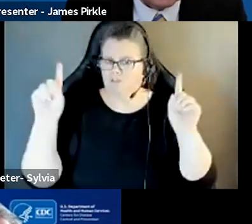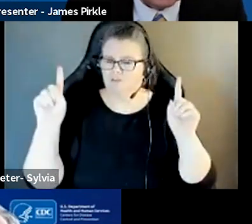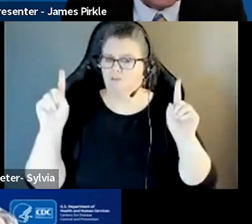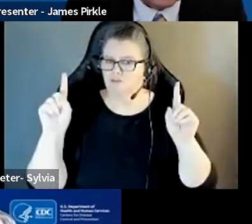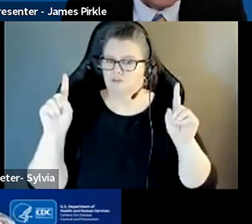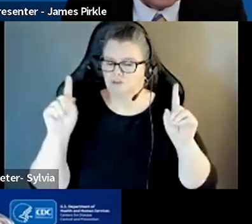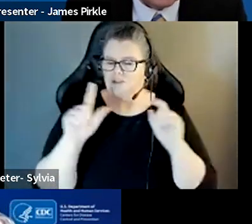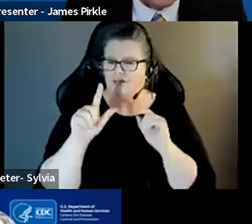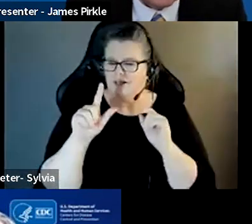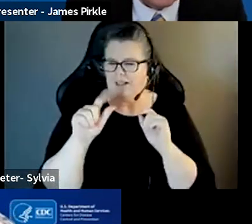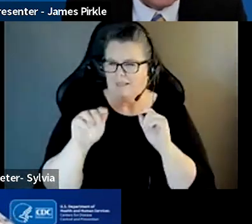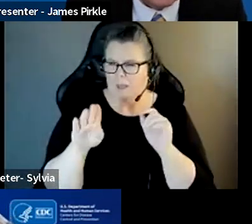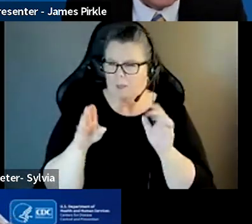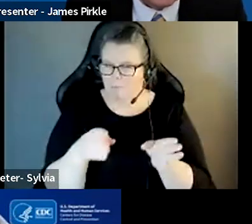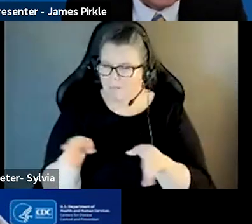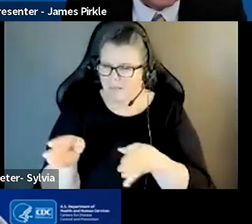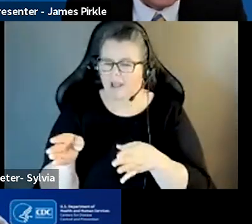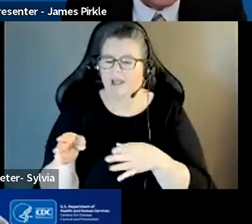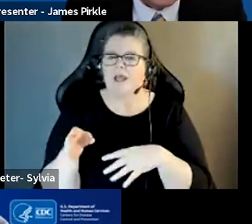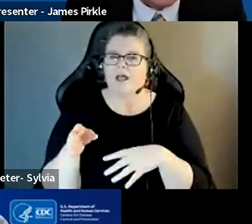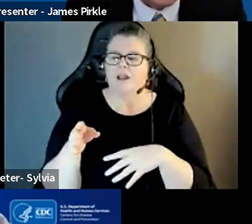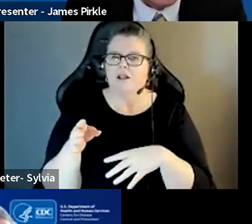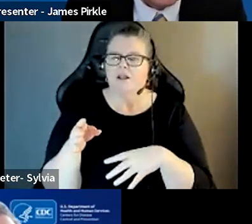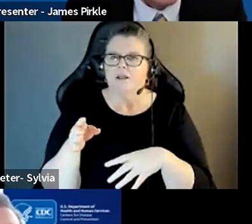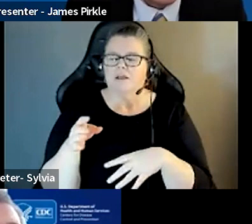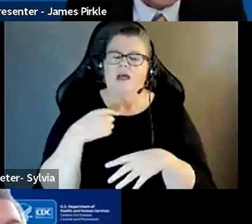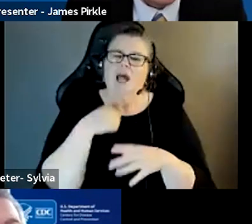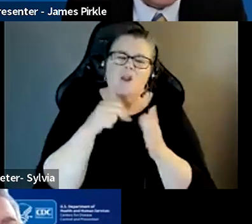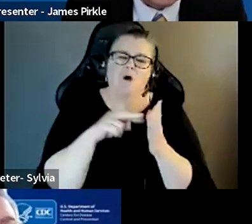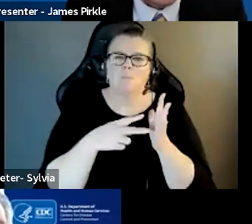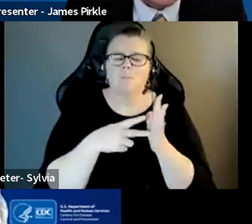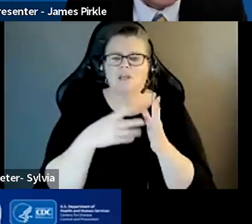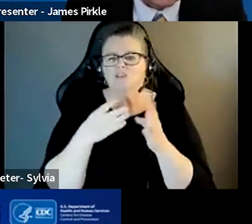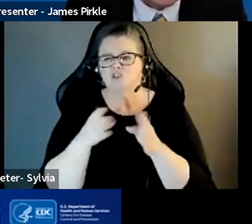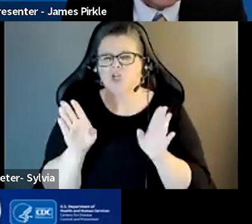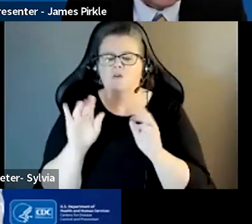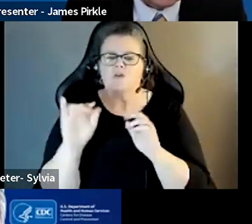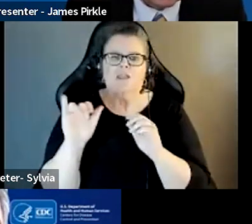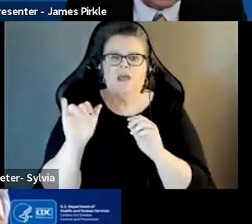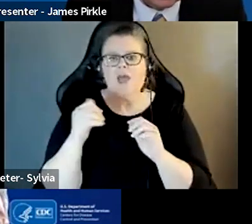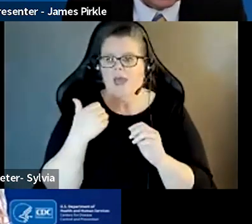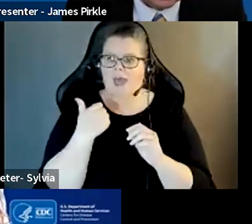And either by way of reference -- and I don't mean just generally to have excellent, you know, labs.